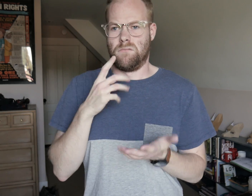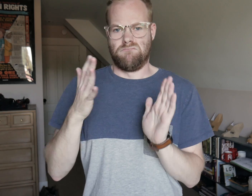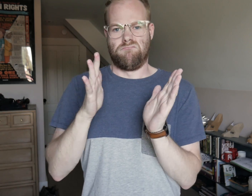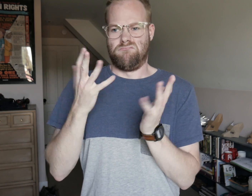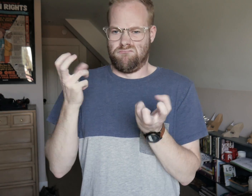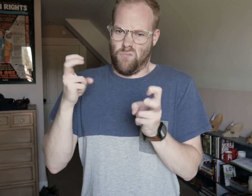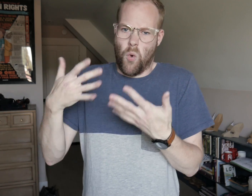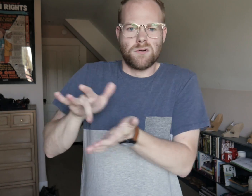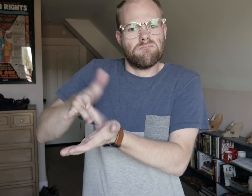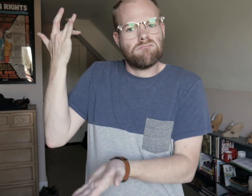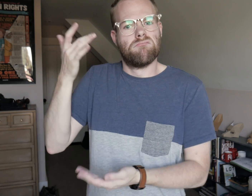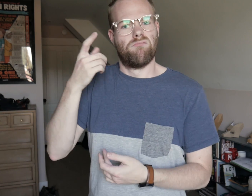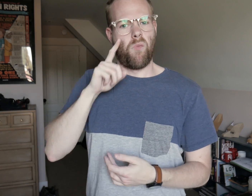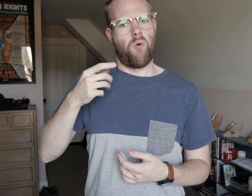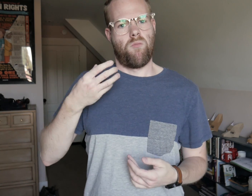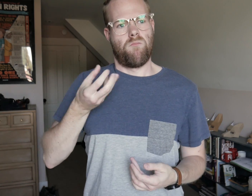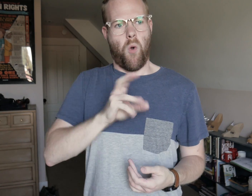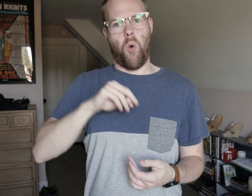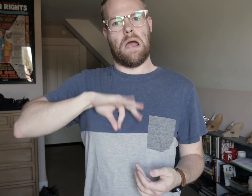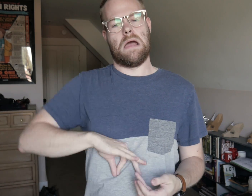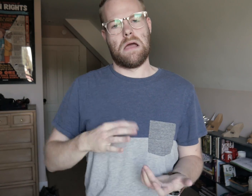and taking advantage of it for their own gain.